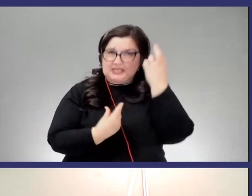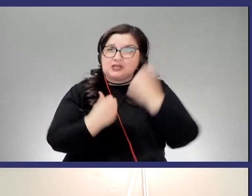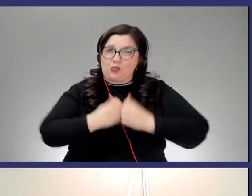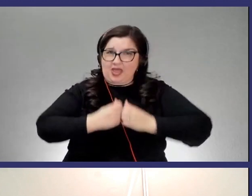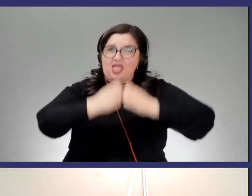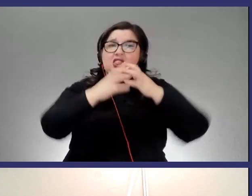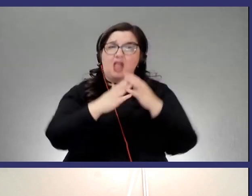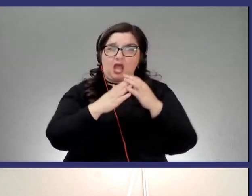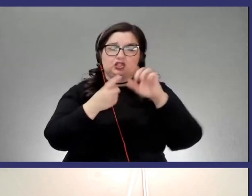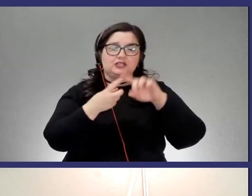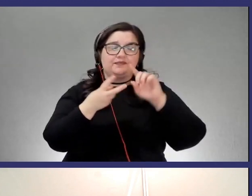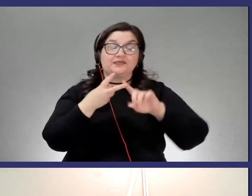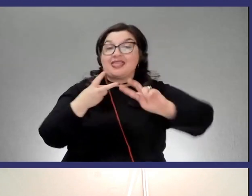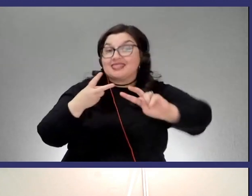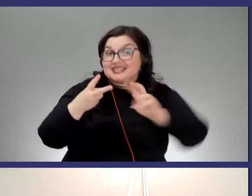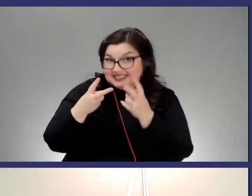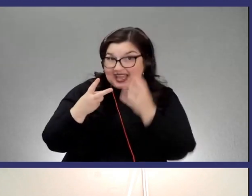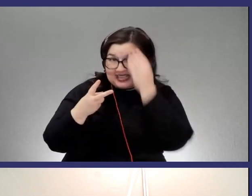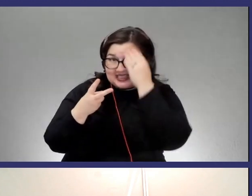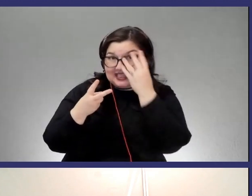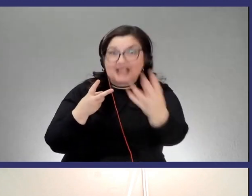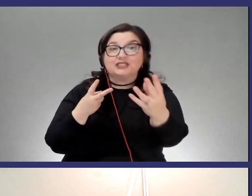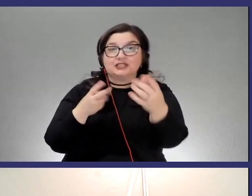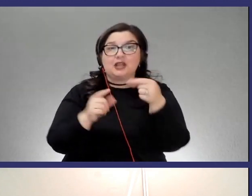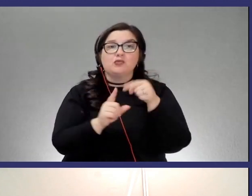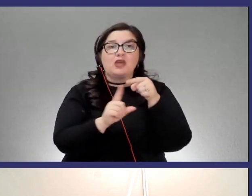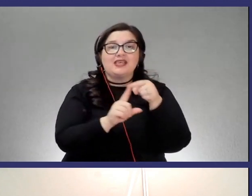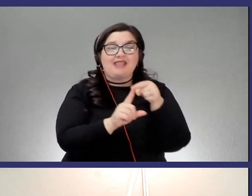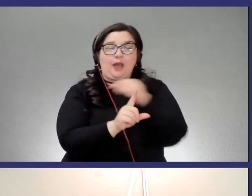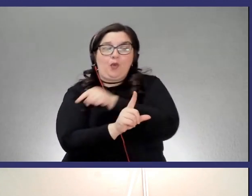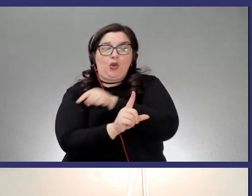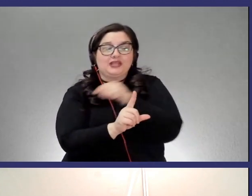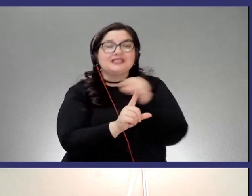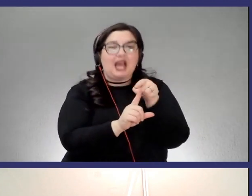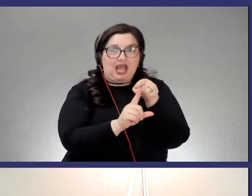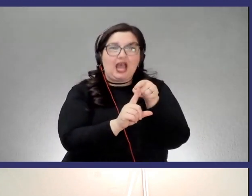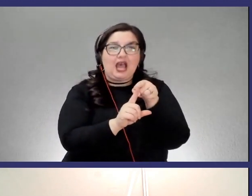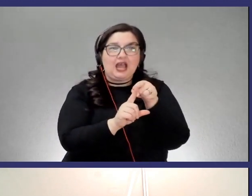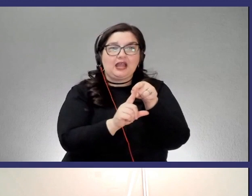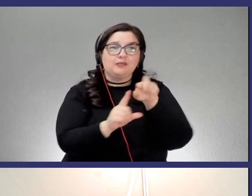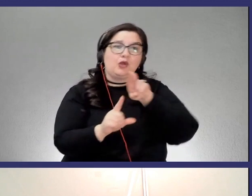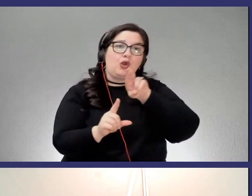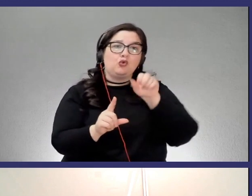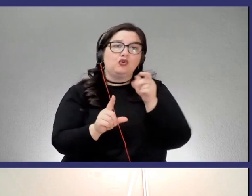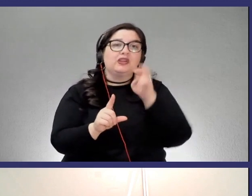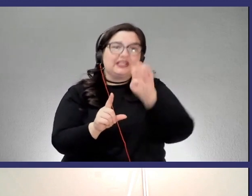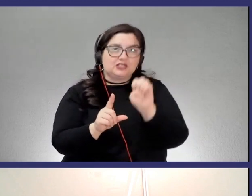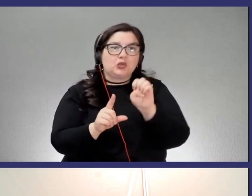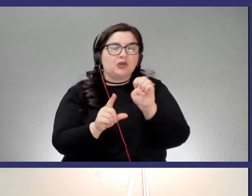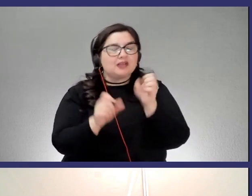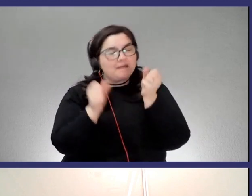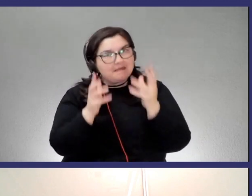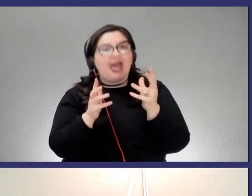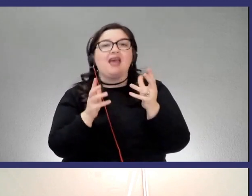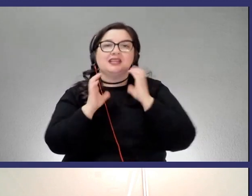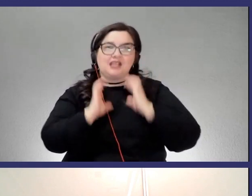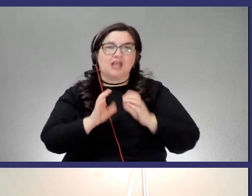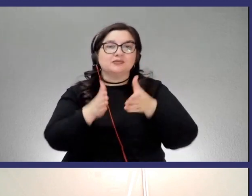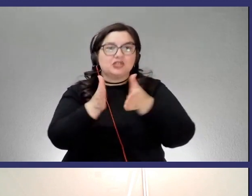Secondly, it is the point-in-time restore capability. A lot of customers asked us for a point-in-time restore capability also.